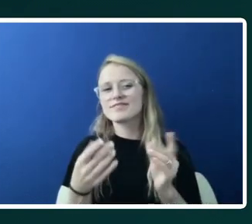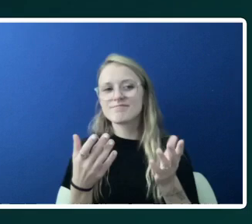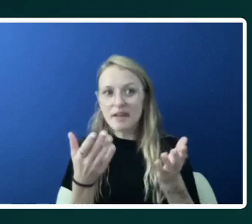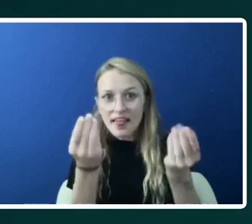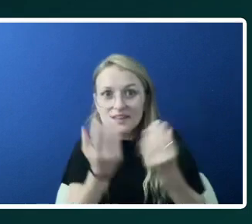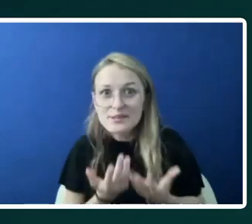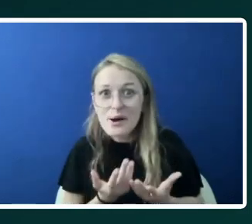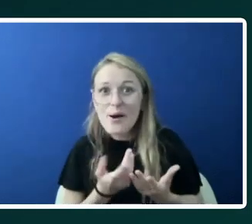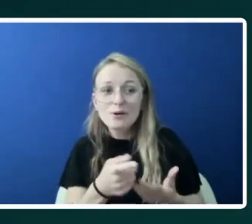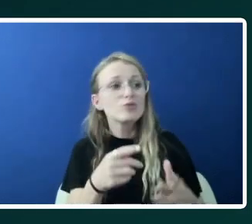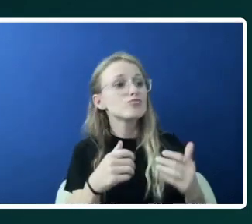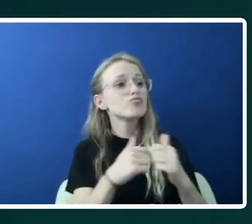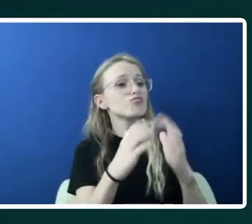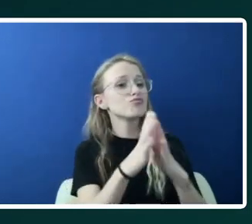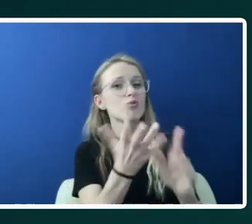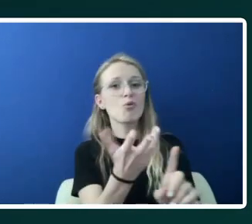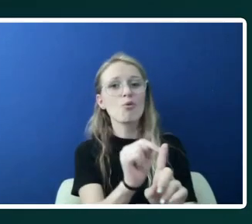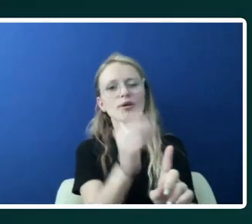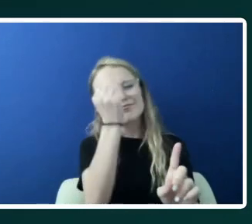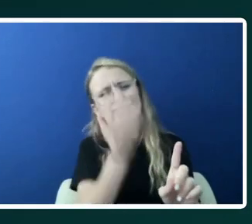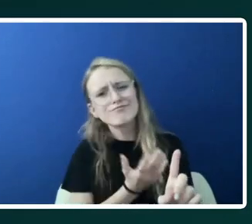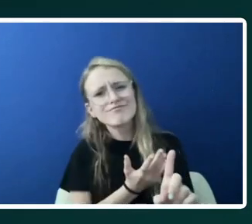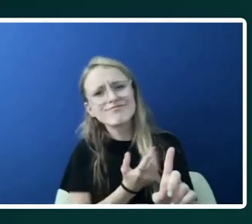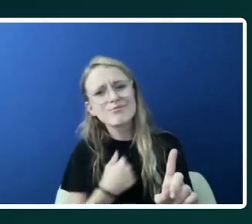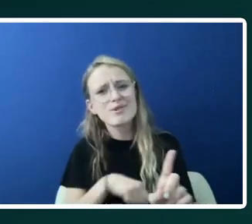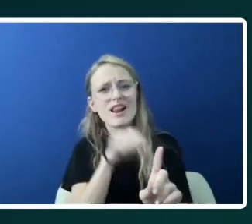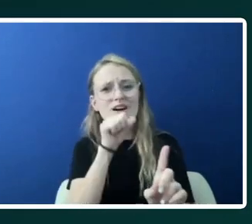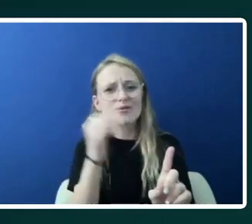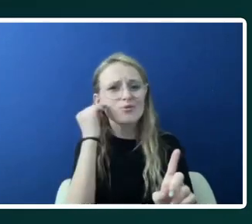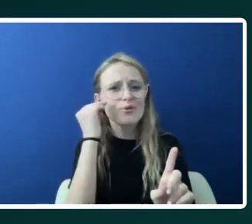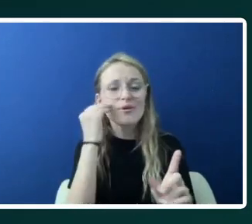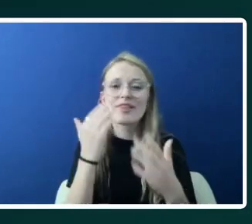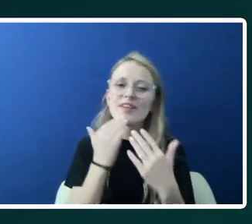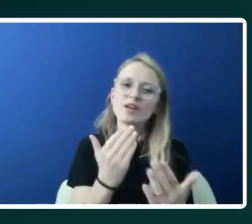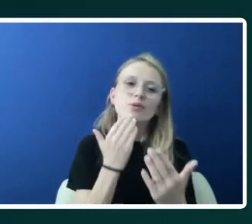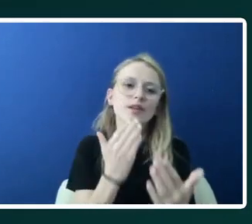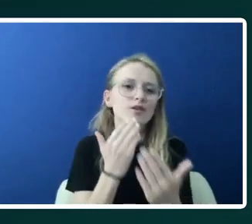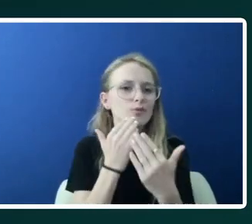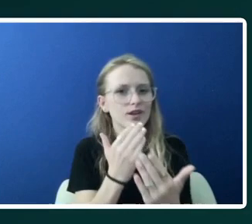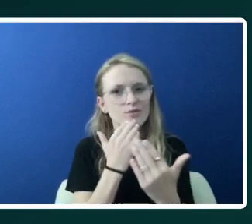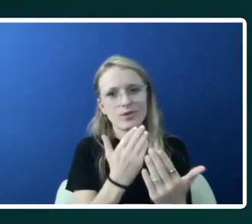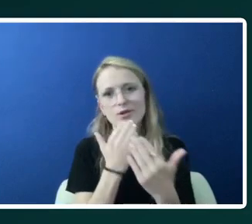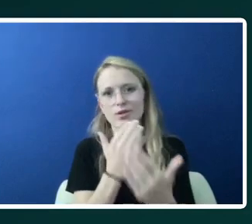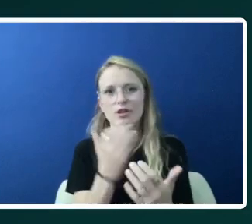So, thank you, Micheline. Thank you, Philippa. And thank you to everyone participating in this